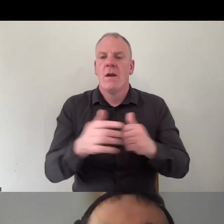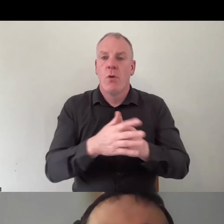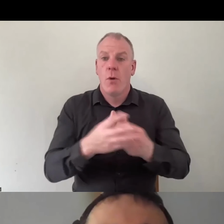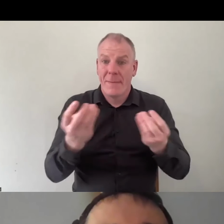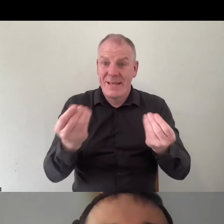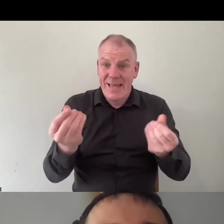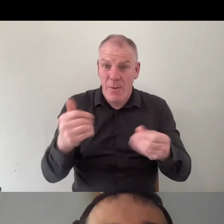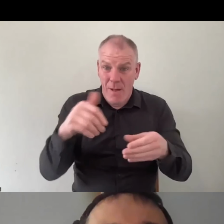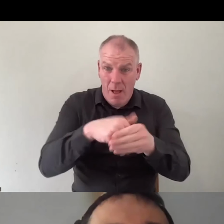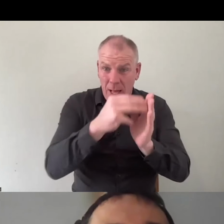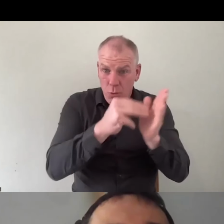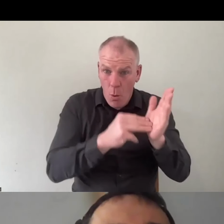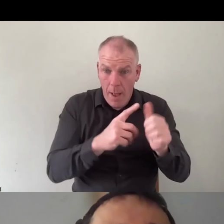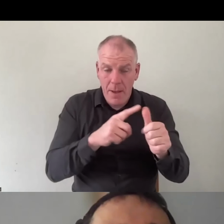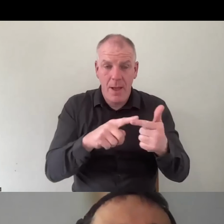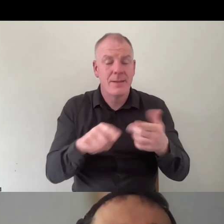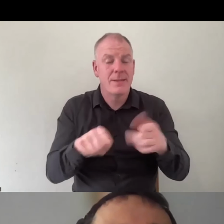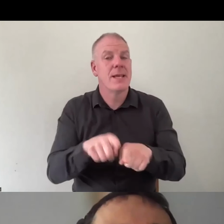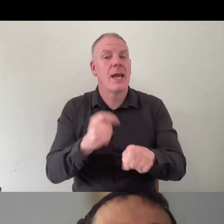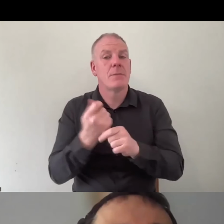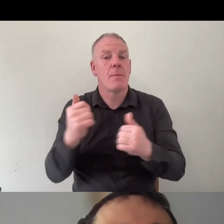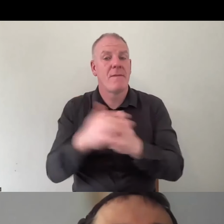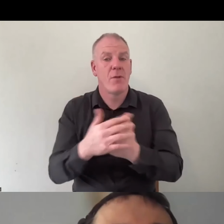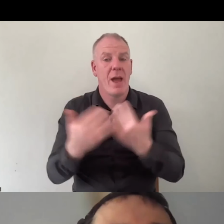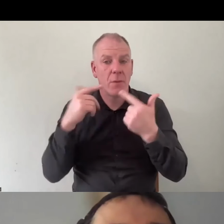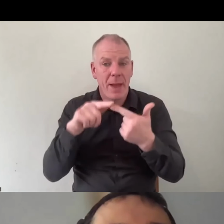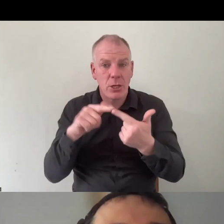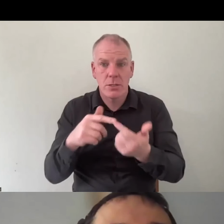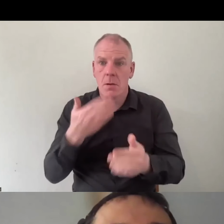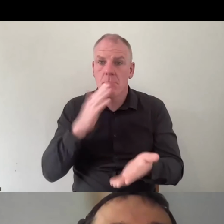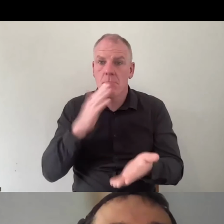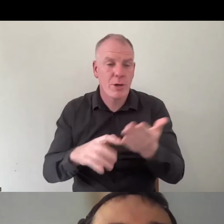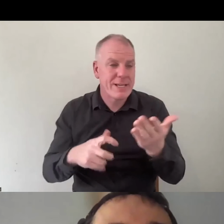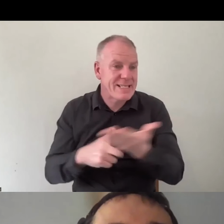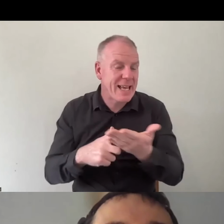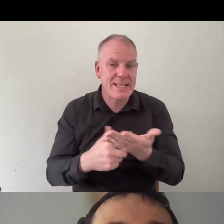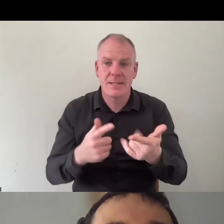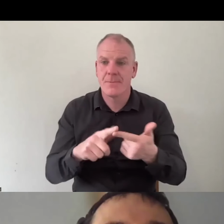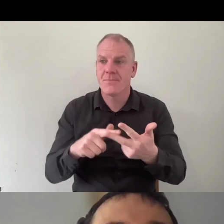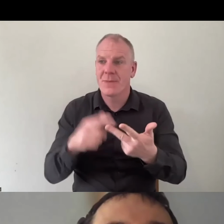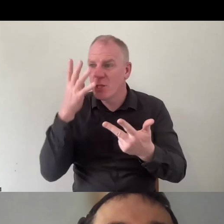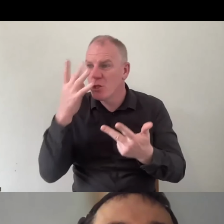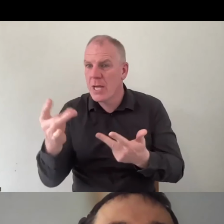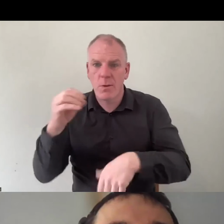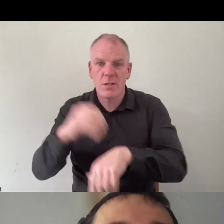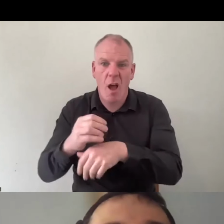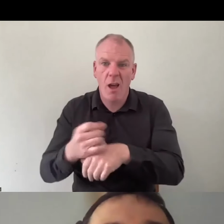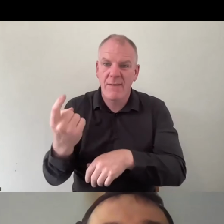and in terms of actually, for example, booking tickets, checking to see what's on in the venue — and we'll come onto this —